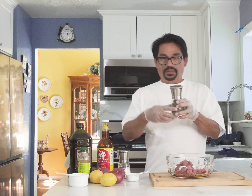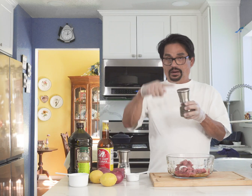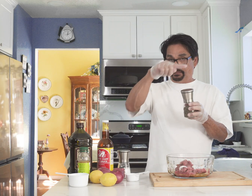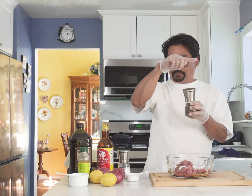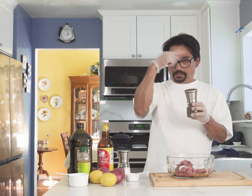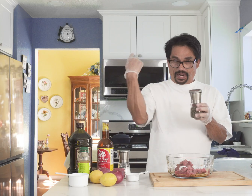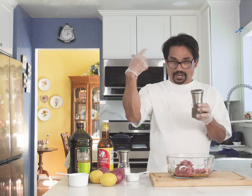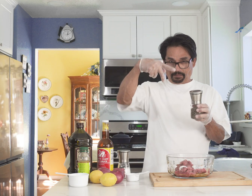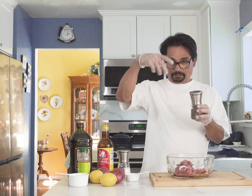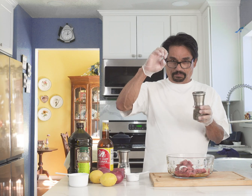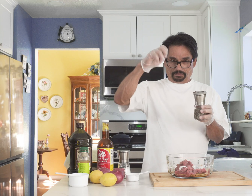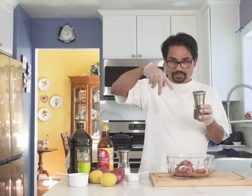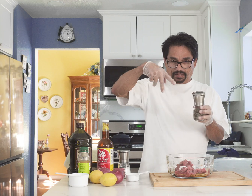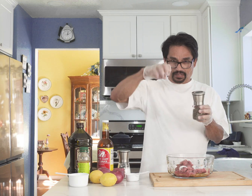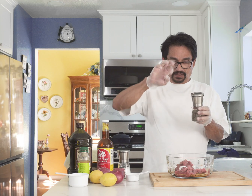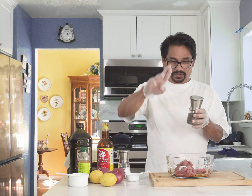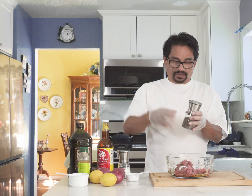Add black pepper